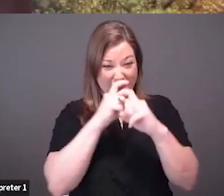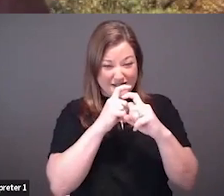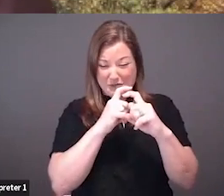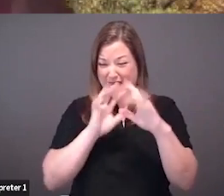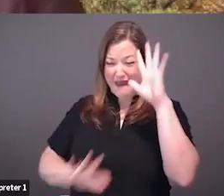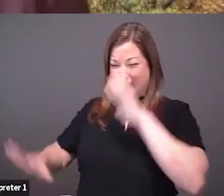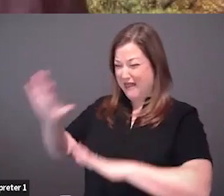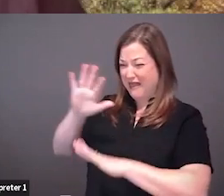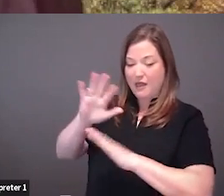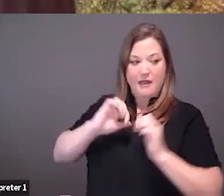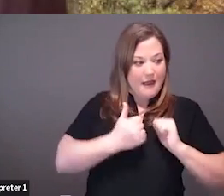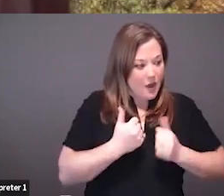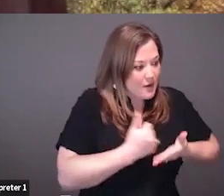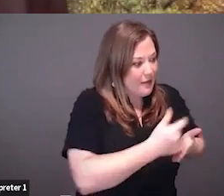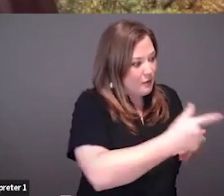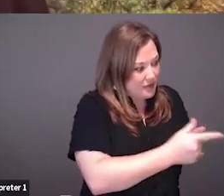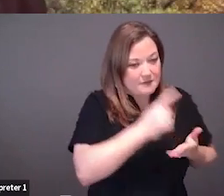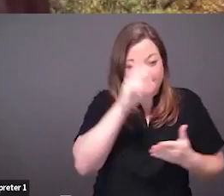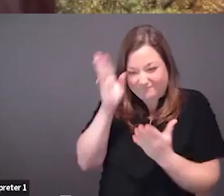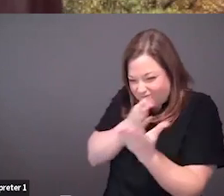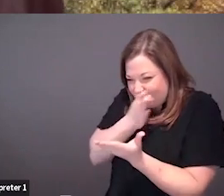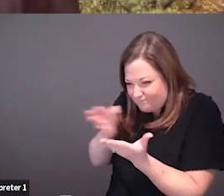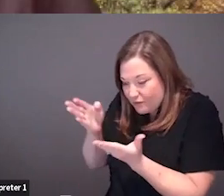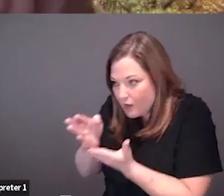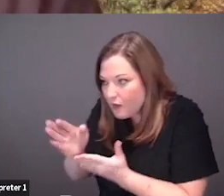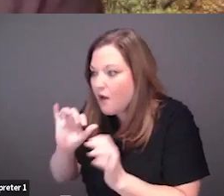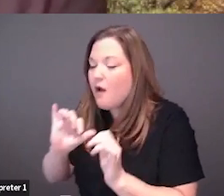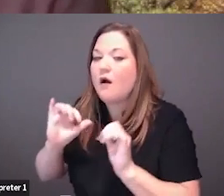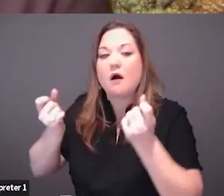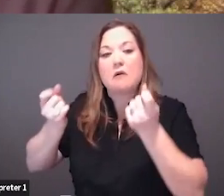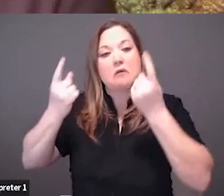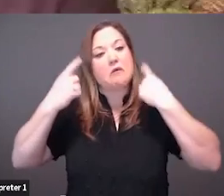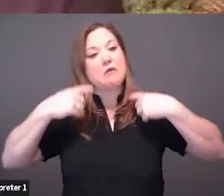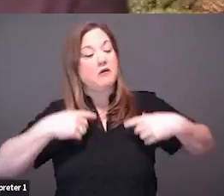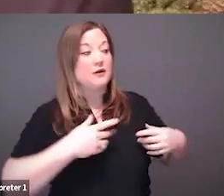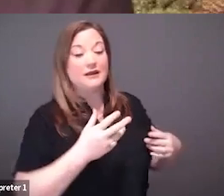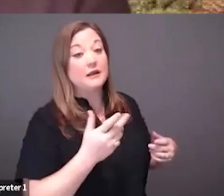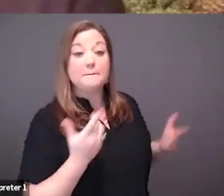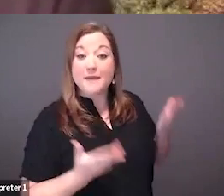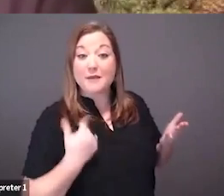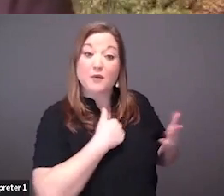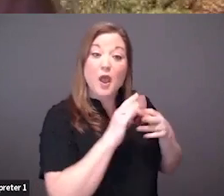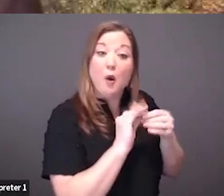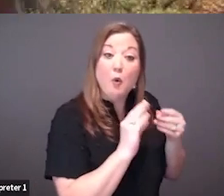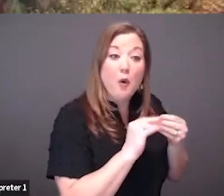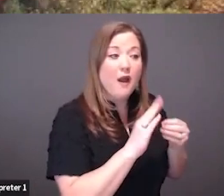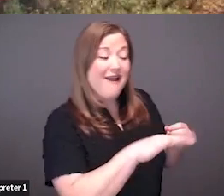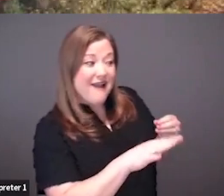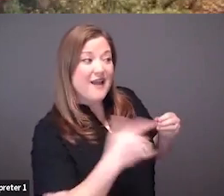I'm not sure other than talking about it and say, hey, look, this is what we figured out, and it wasn't hardly as bad as we thought it was going to be at first.